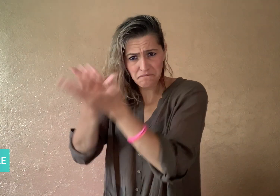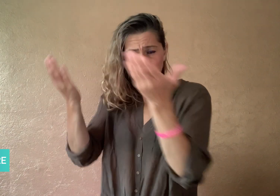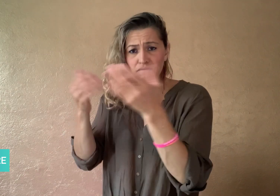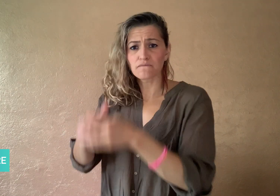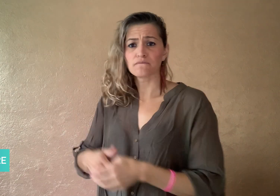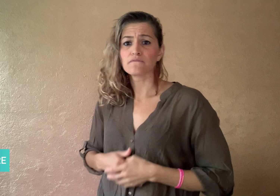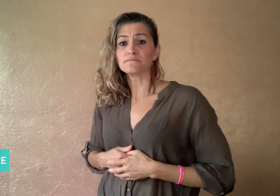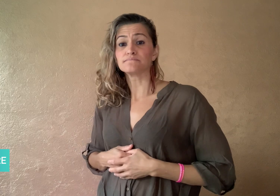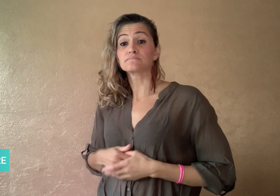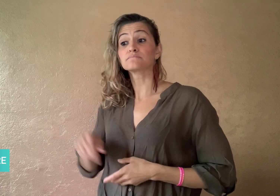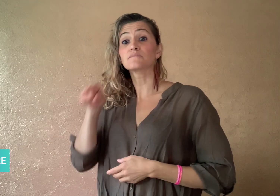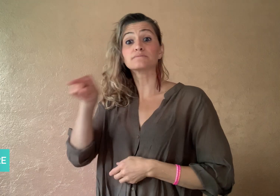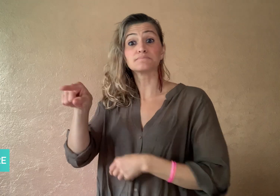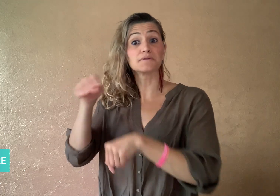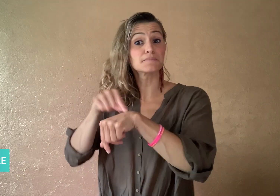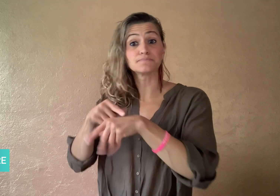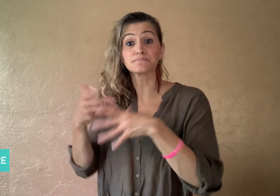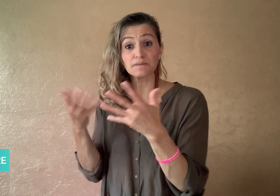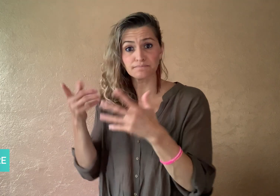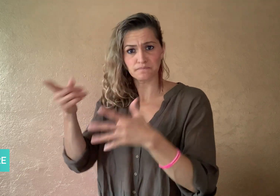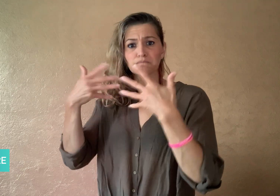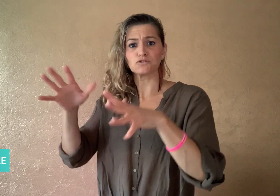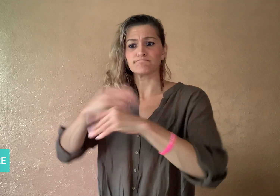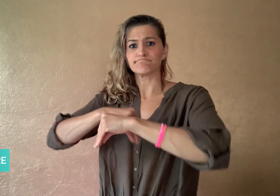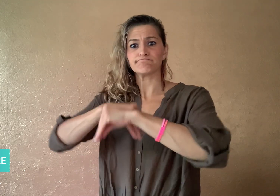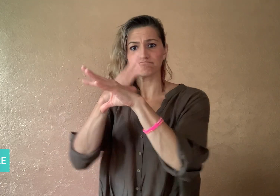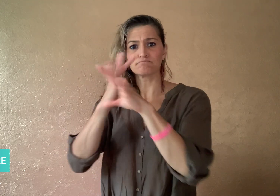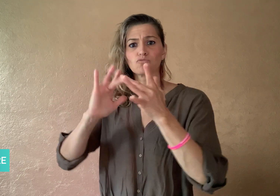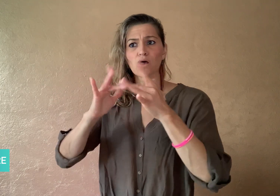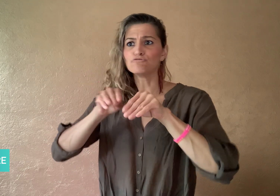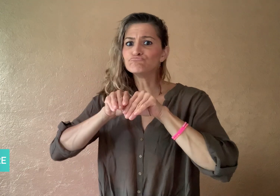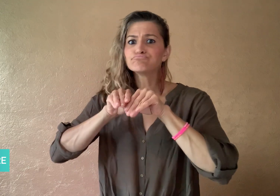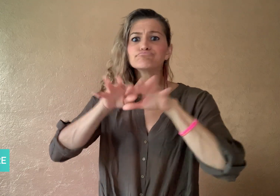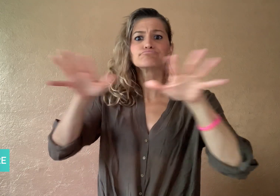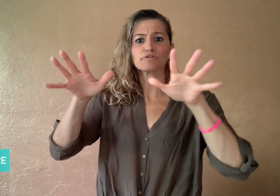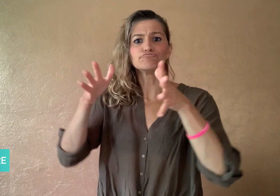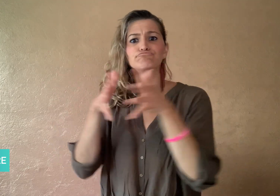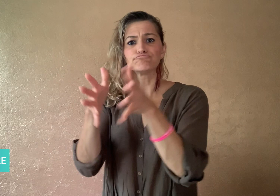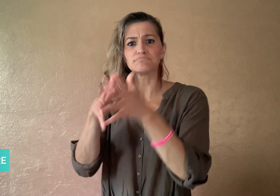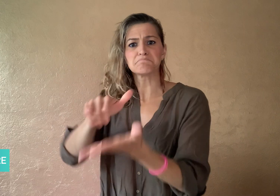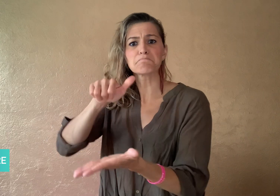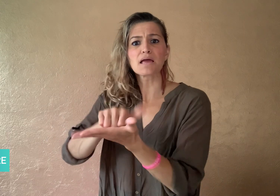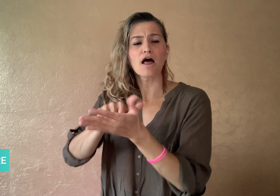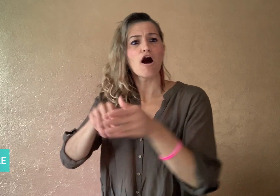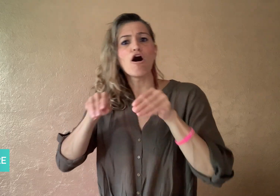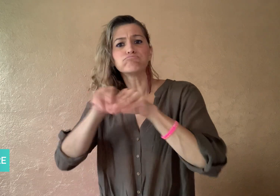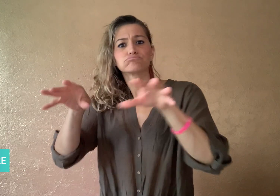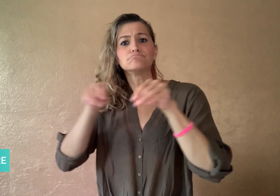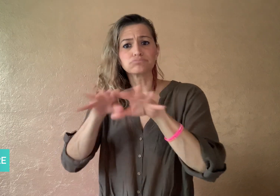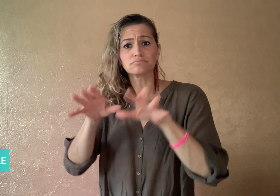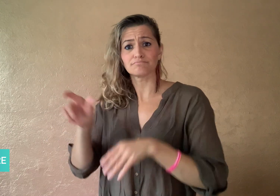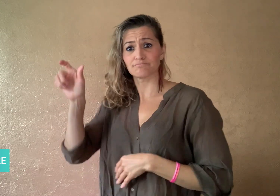press briefing, the Executive Director of the CCD said